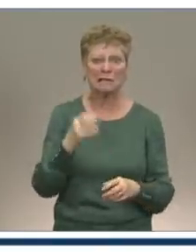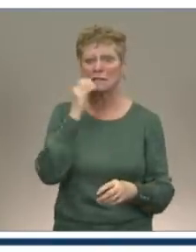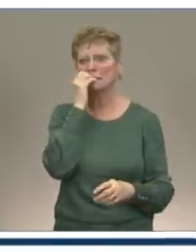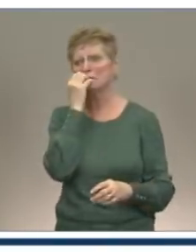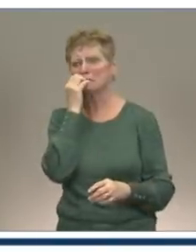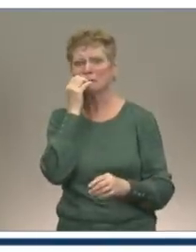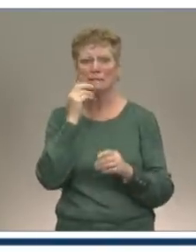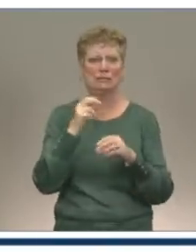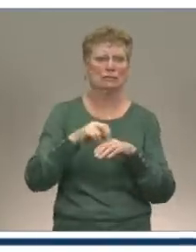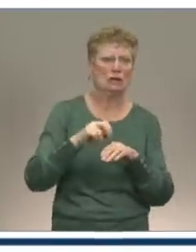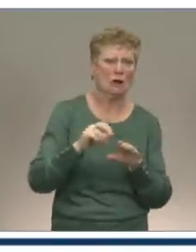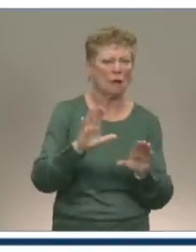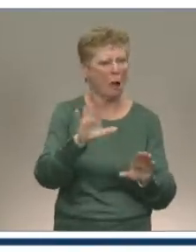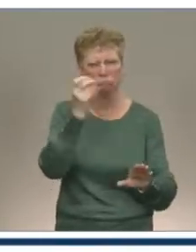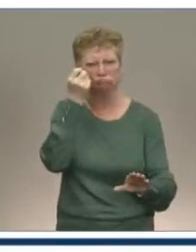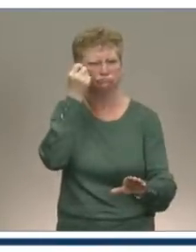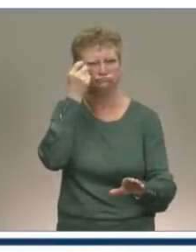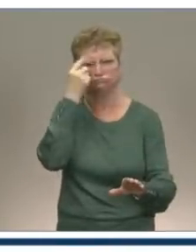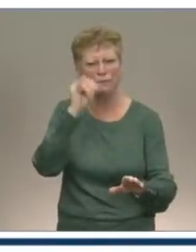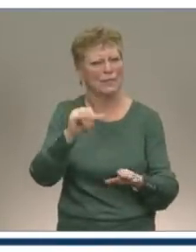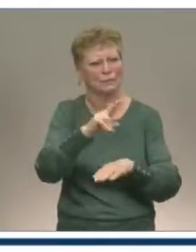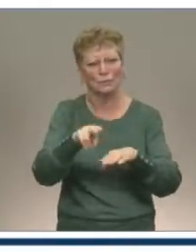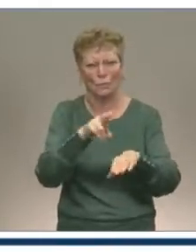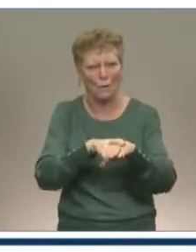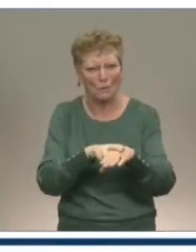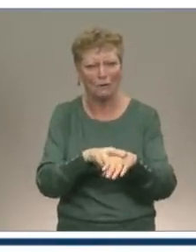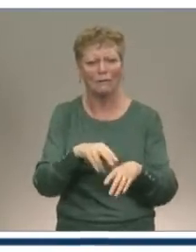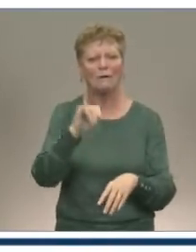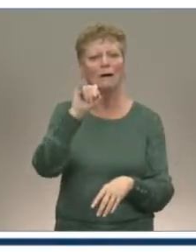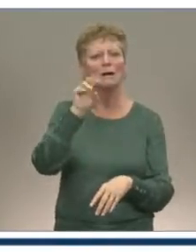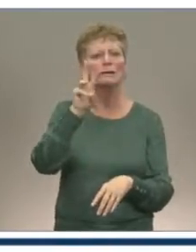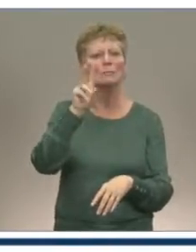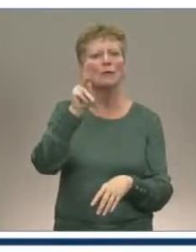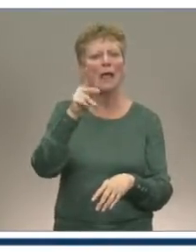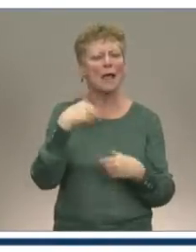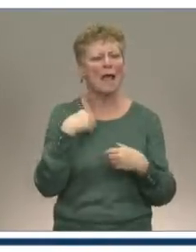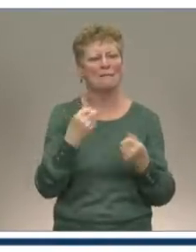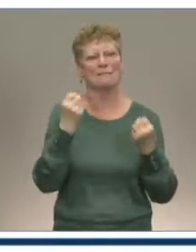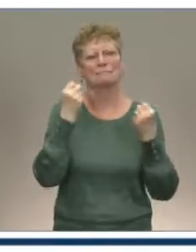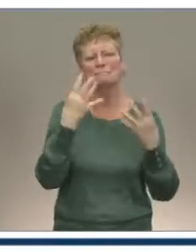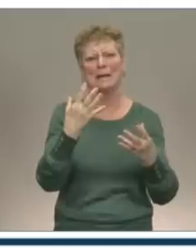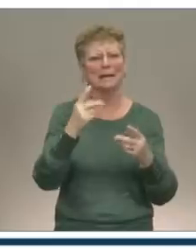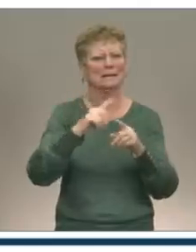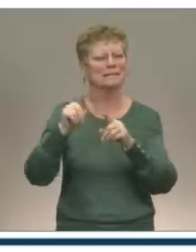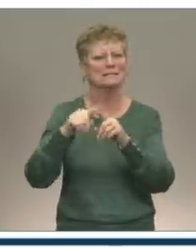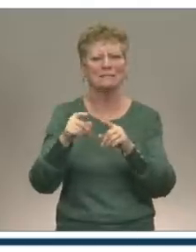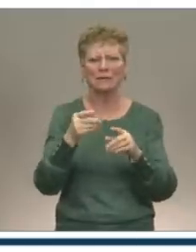that's not uncommon is actually quite normal the iwk has a lot of resources online to help with